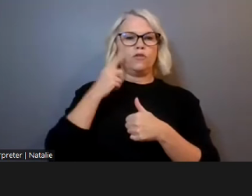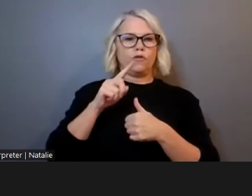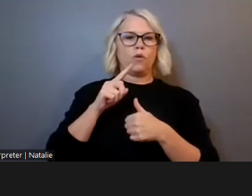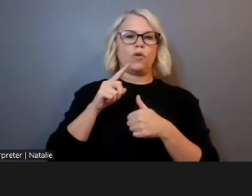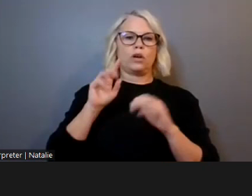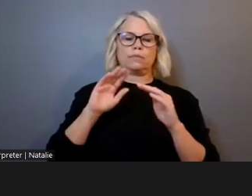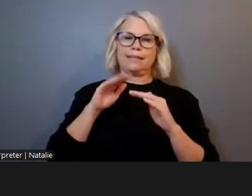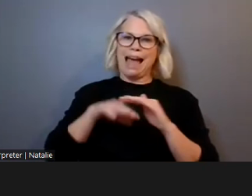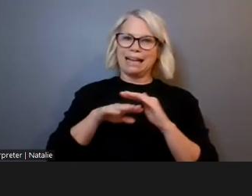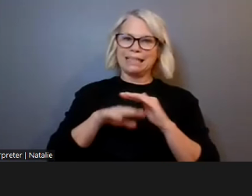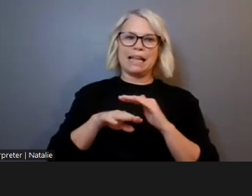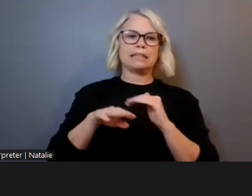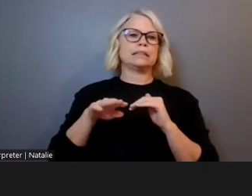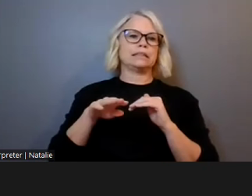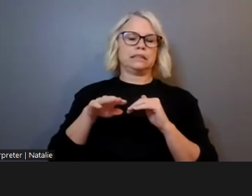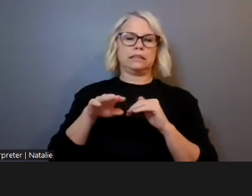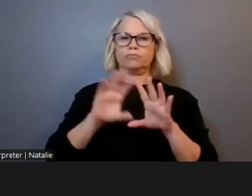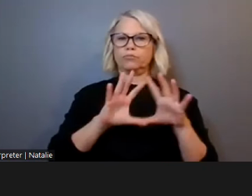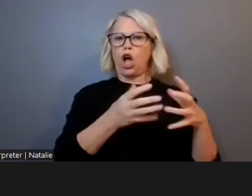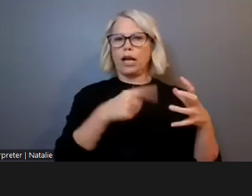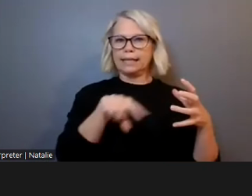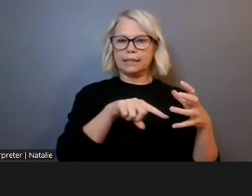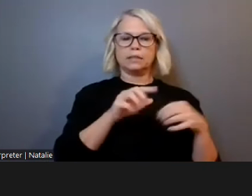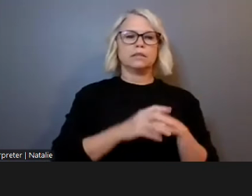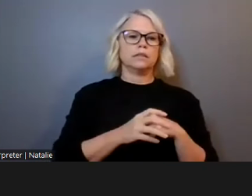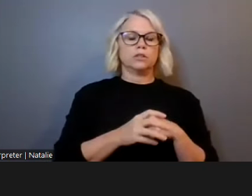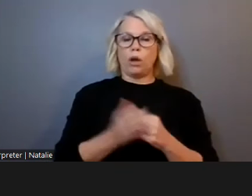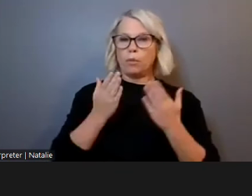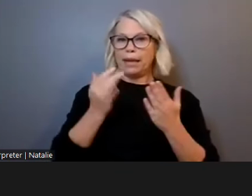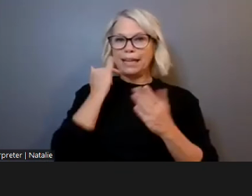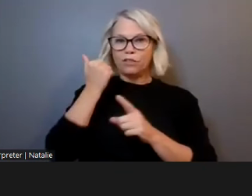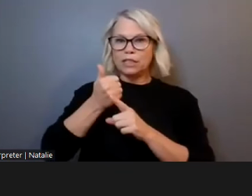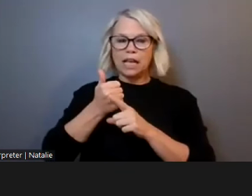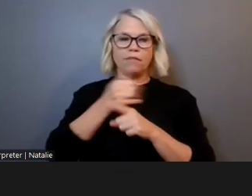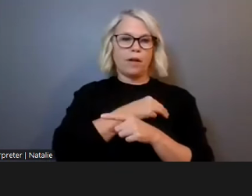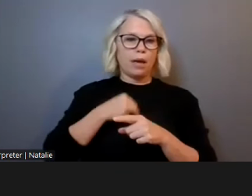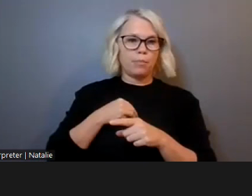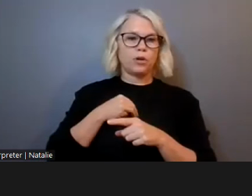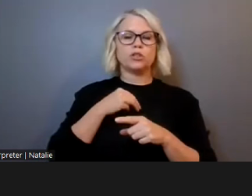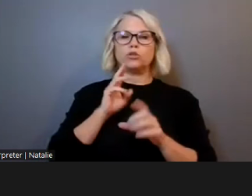I highly recommend, if you are a member, to join that.